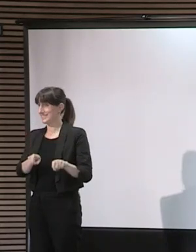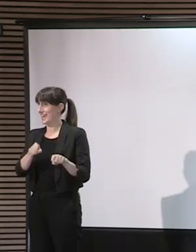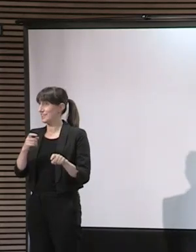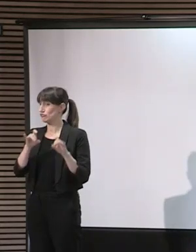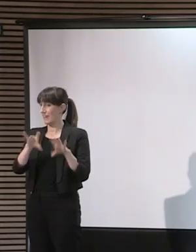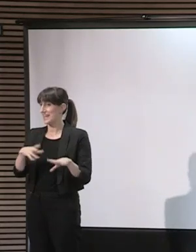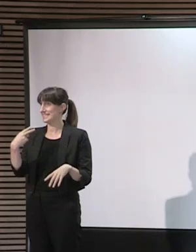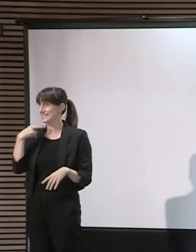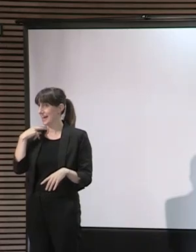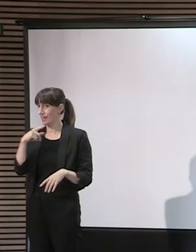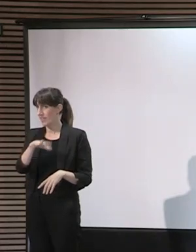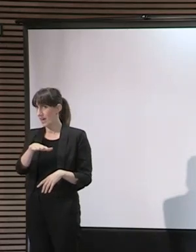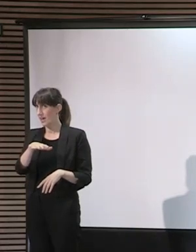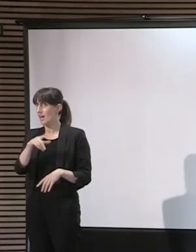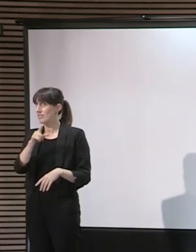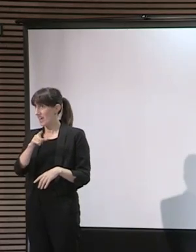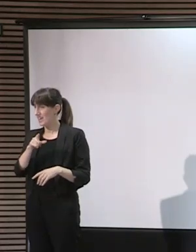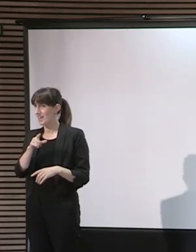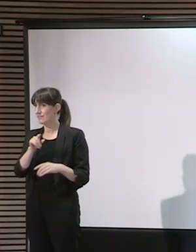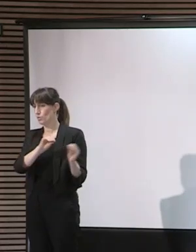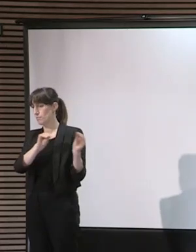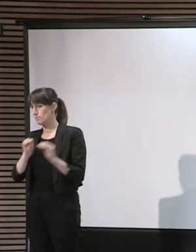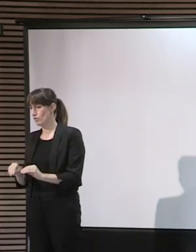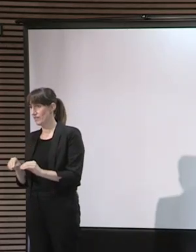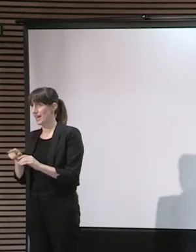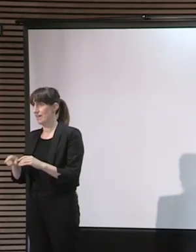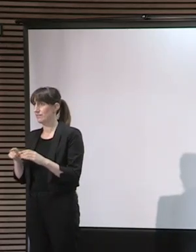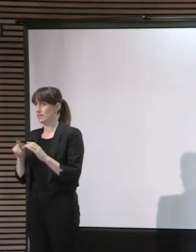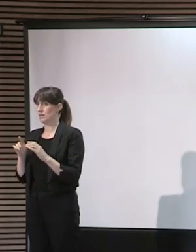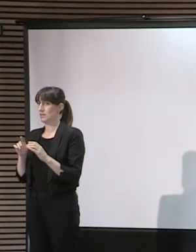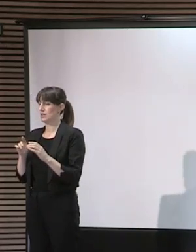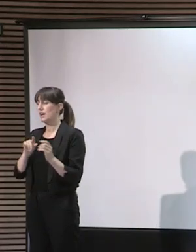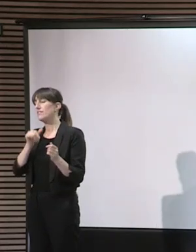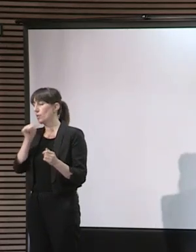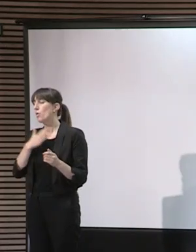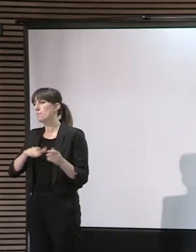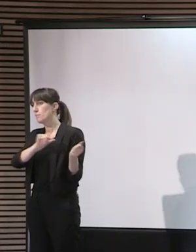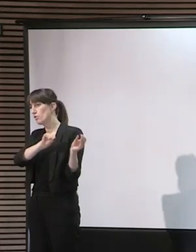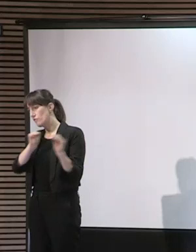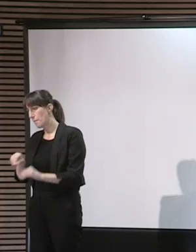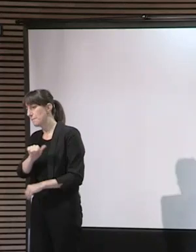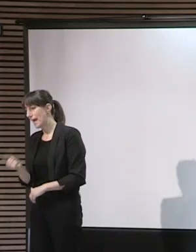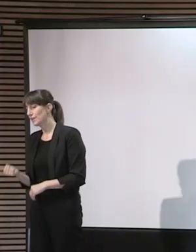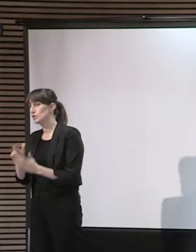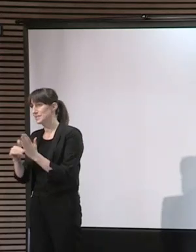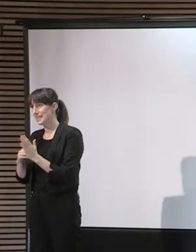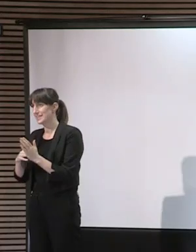allowed to - They can return. They're just subject to our quarantine. So I imagine many will be waiting for a period where they